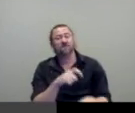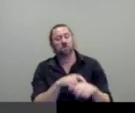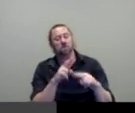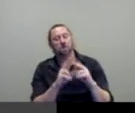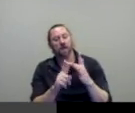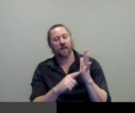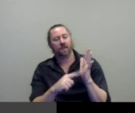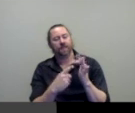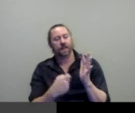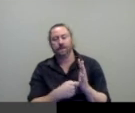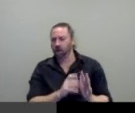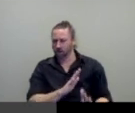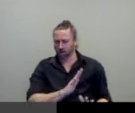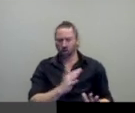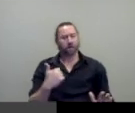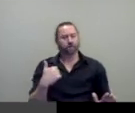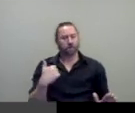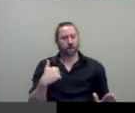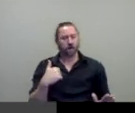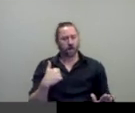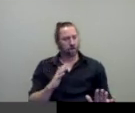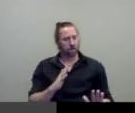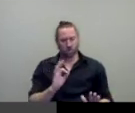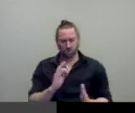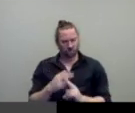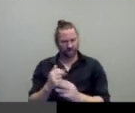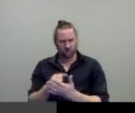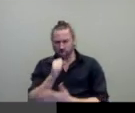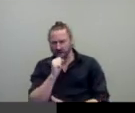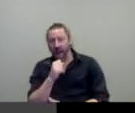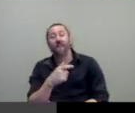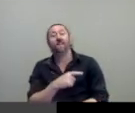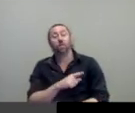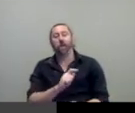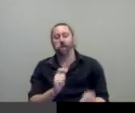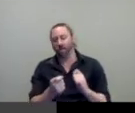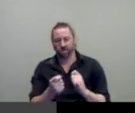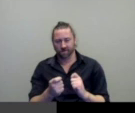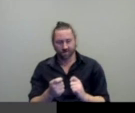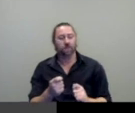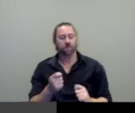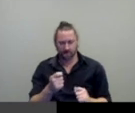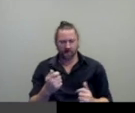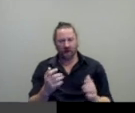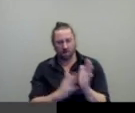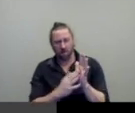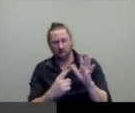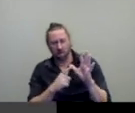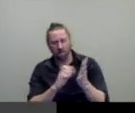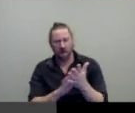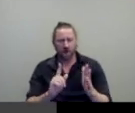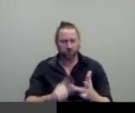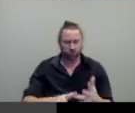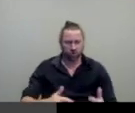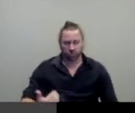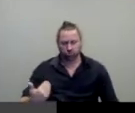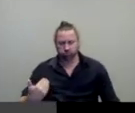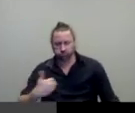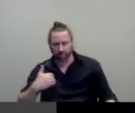were thought of as feminine so this advertising campaign was filled with hyper macho imagery